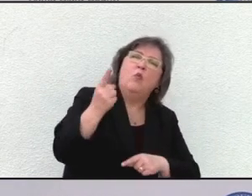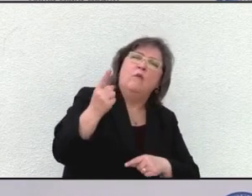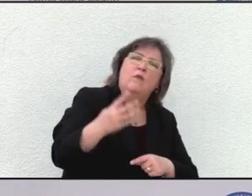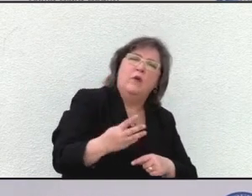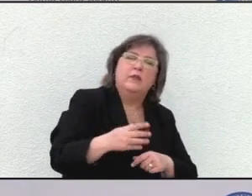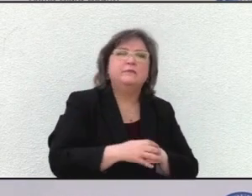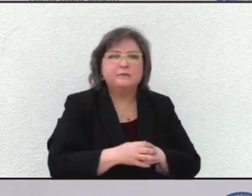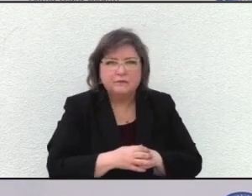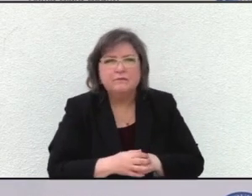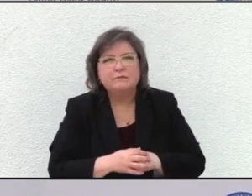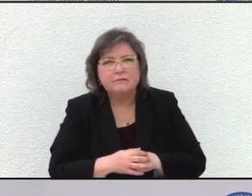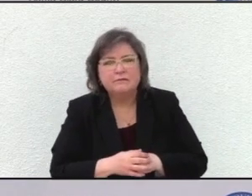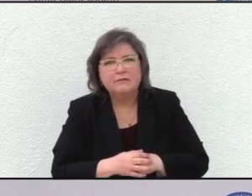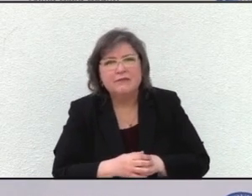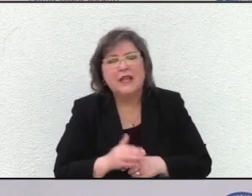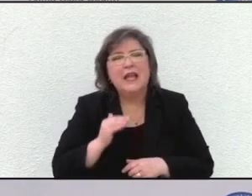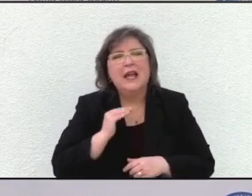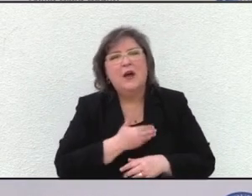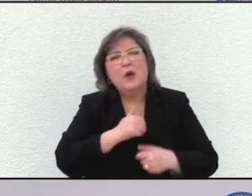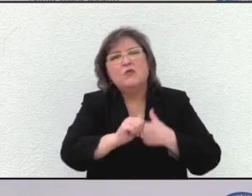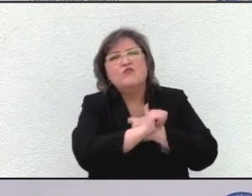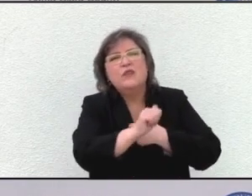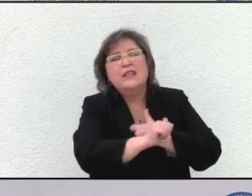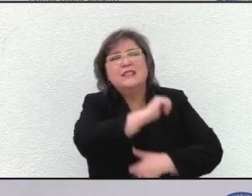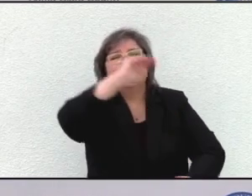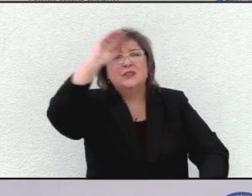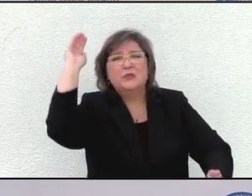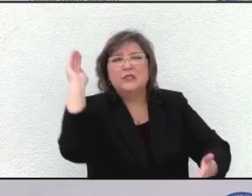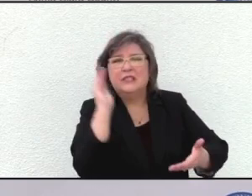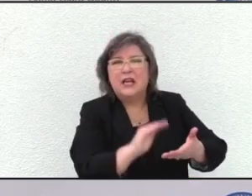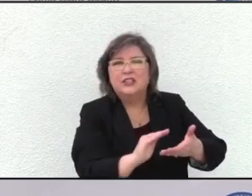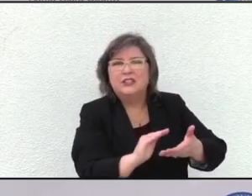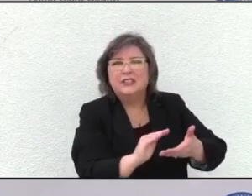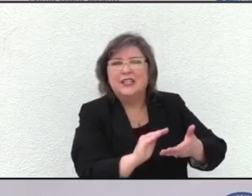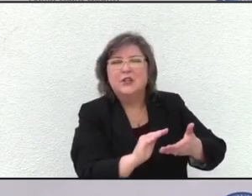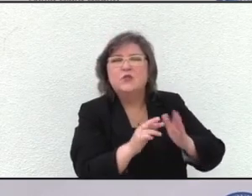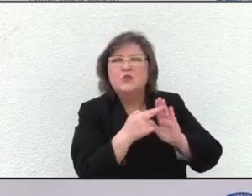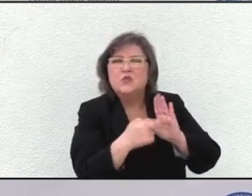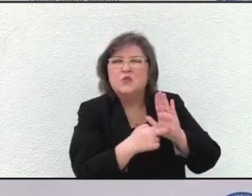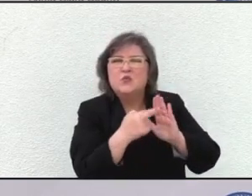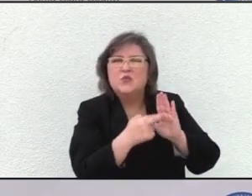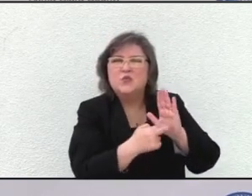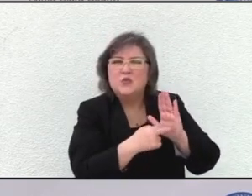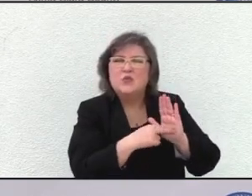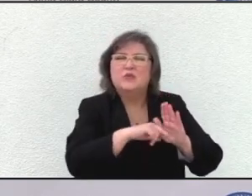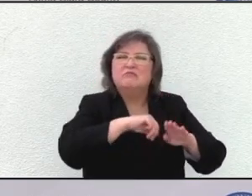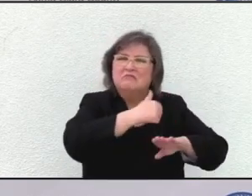are the same core across the board principles that have been true for many months now in